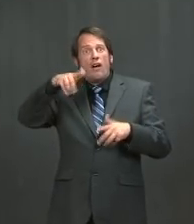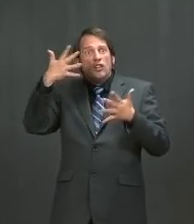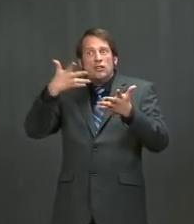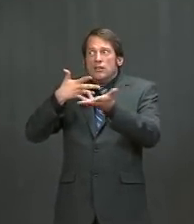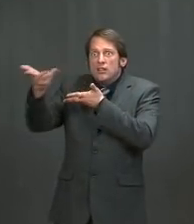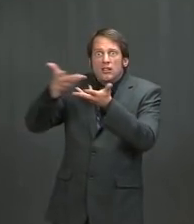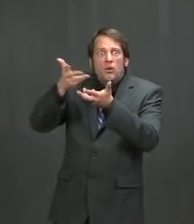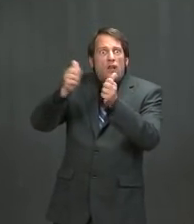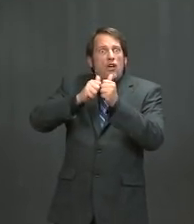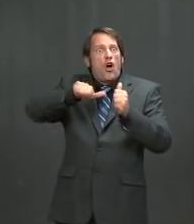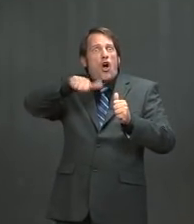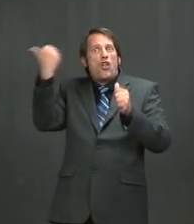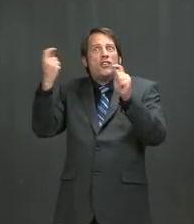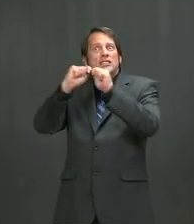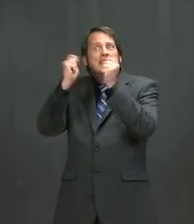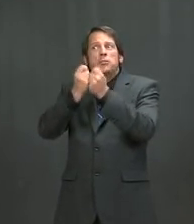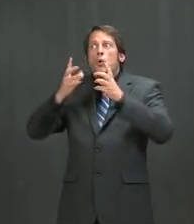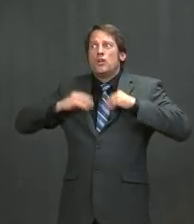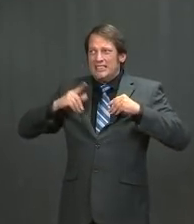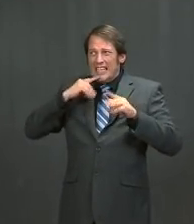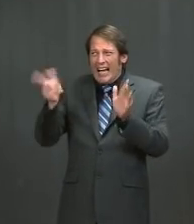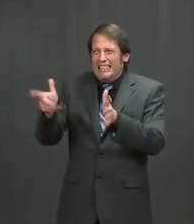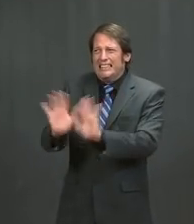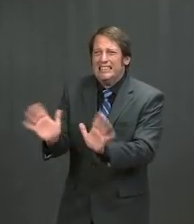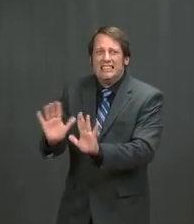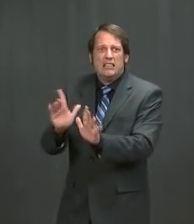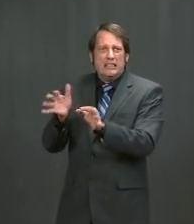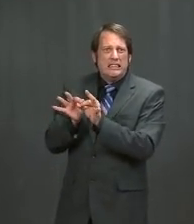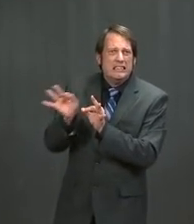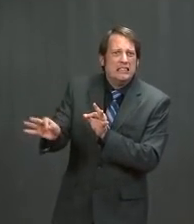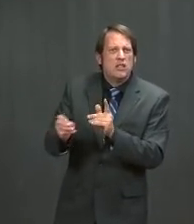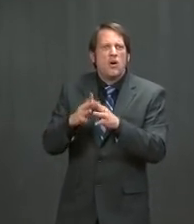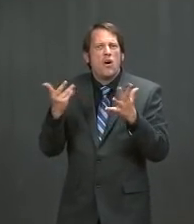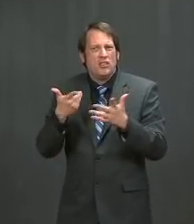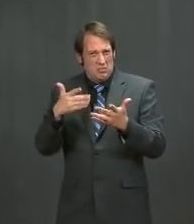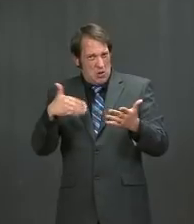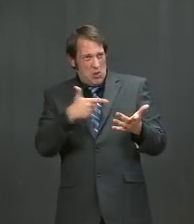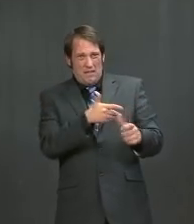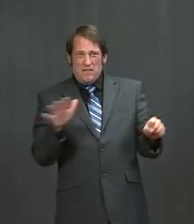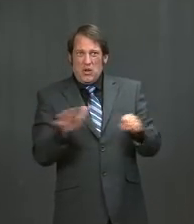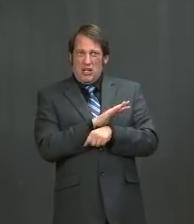and get them to hold off from having full-house events? Ms. Psaki: I don't have any calls from the President